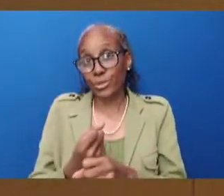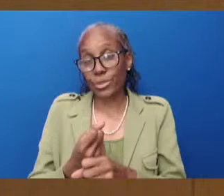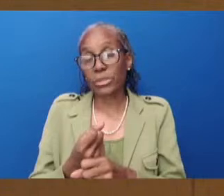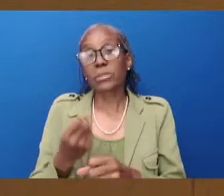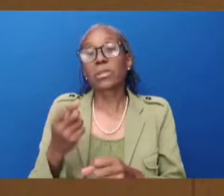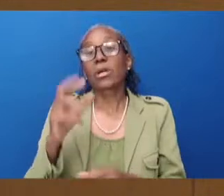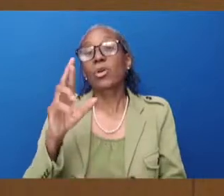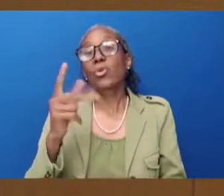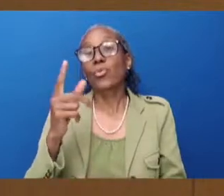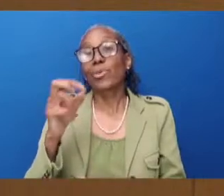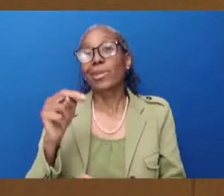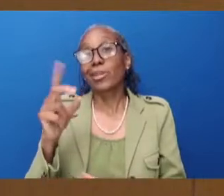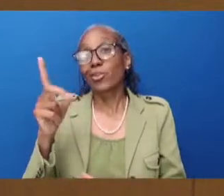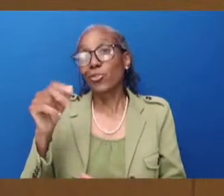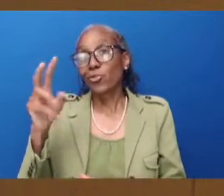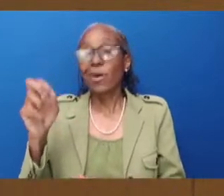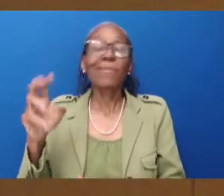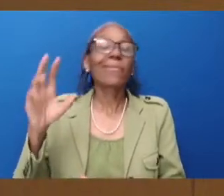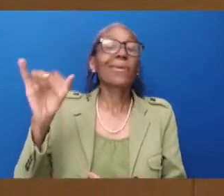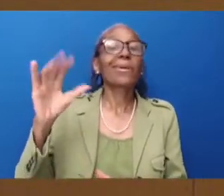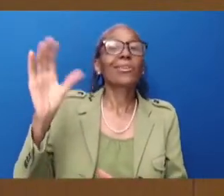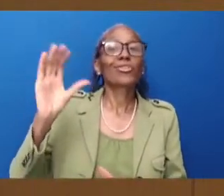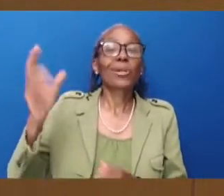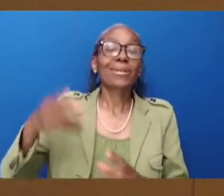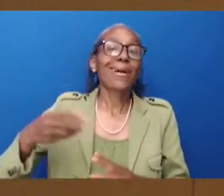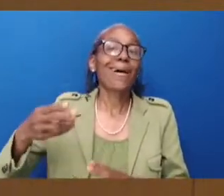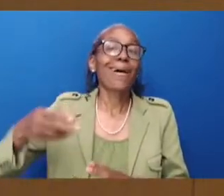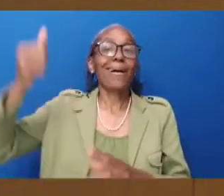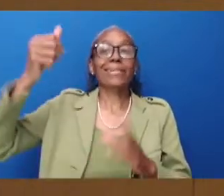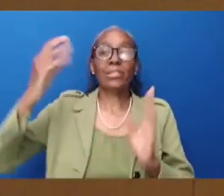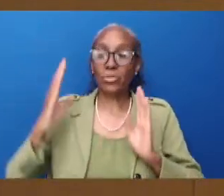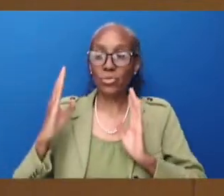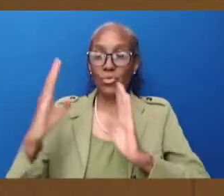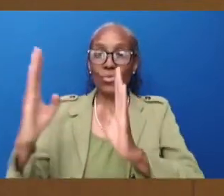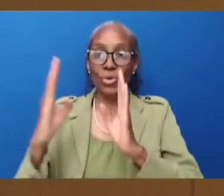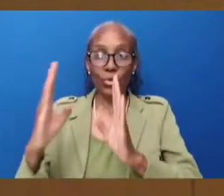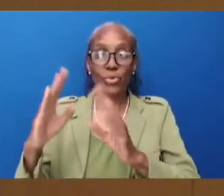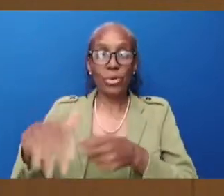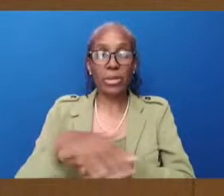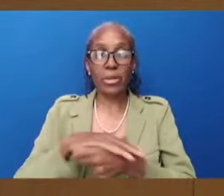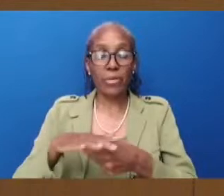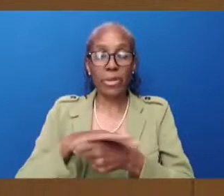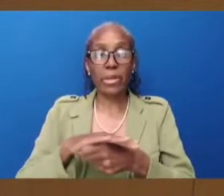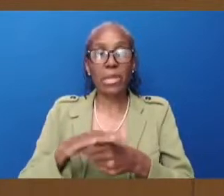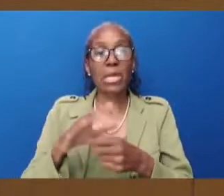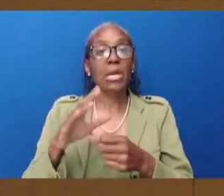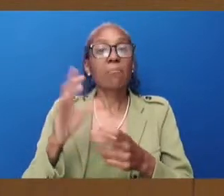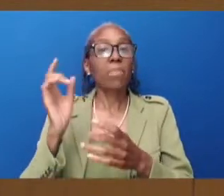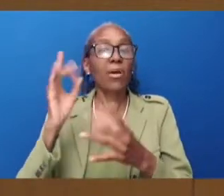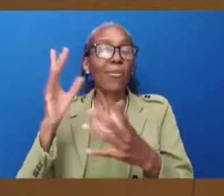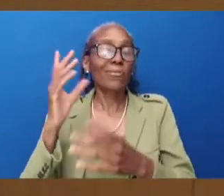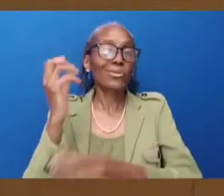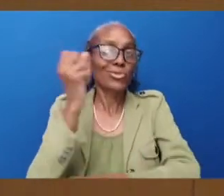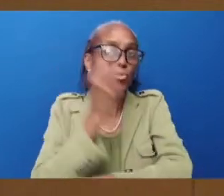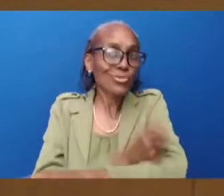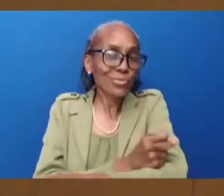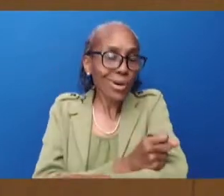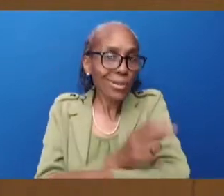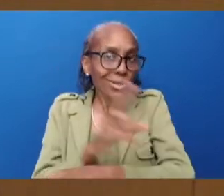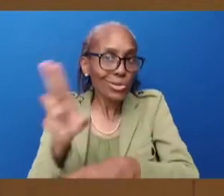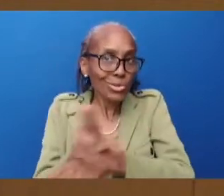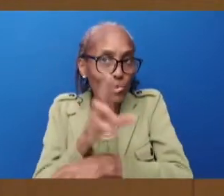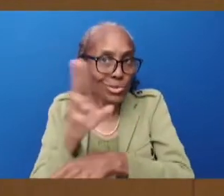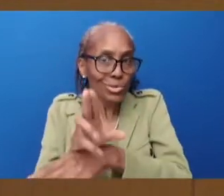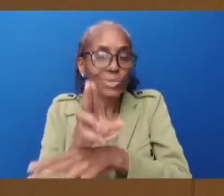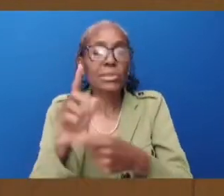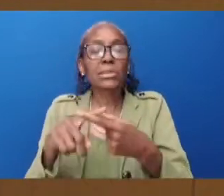OVER THE PAST TWO YEARS, REGAN